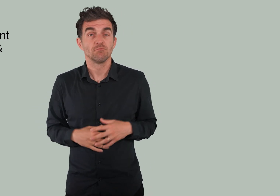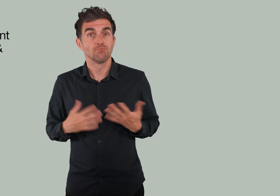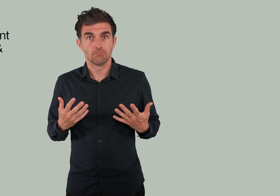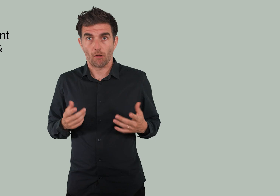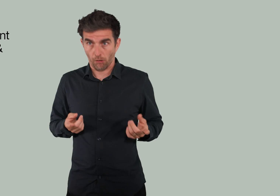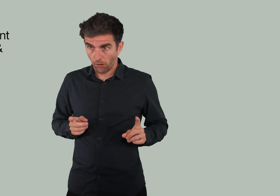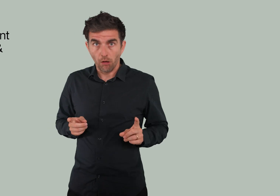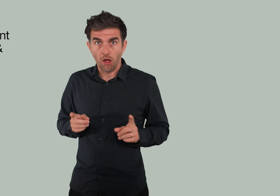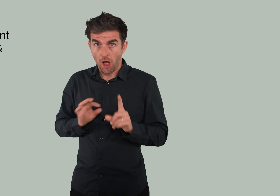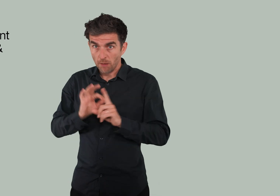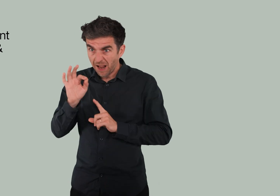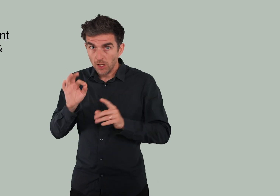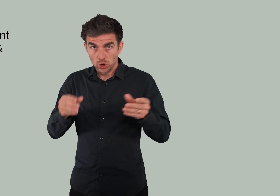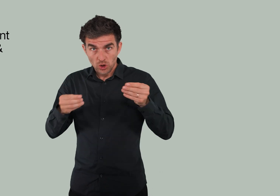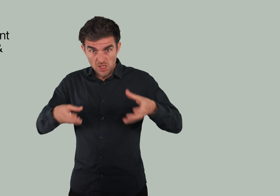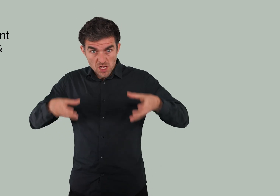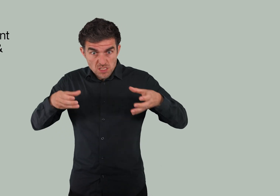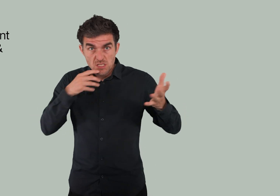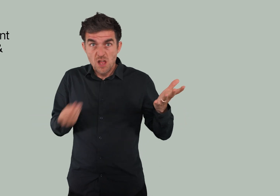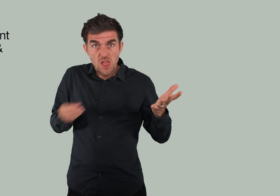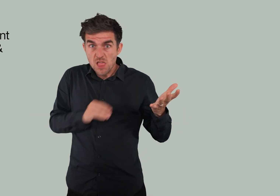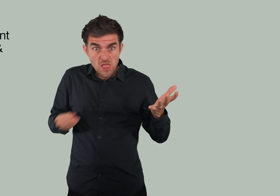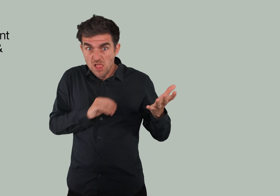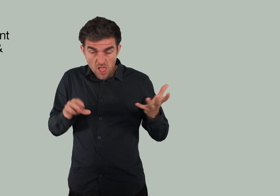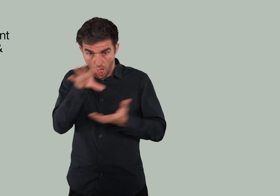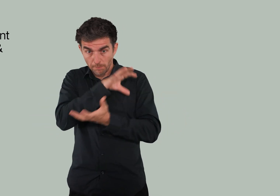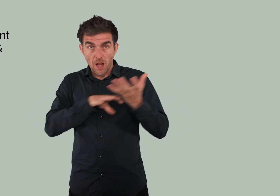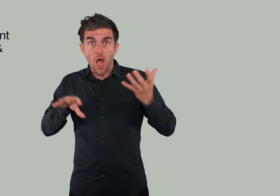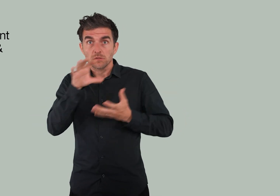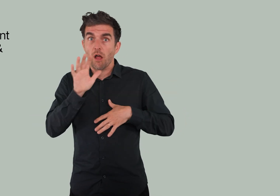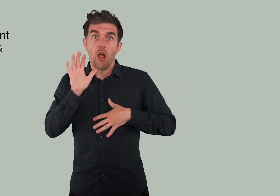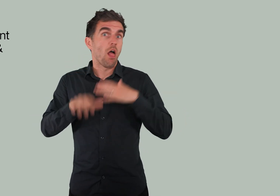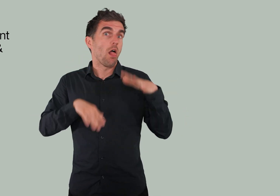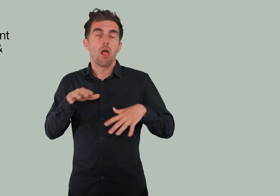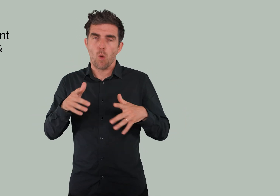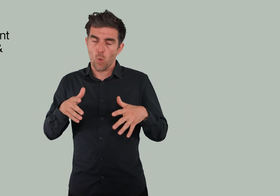The prospect of completing the “lengthy and complex” application,